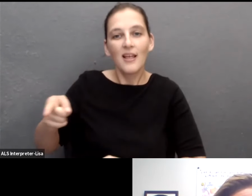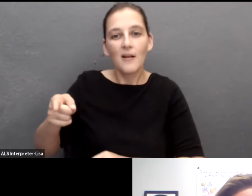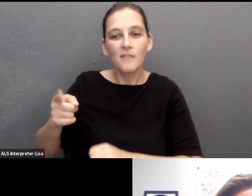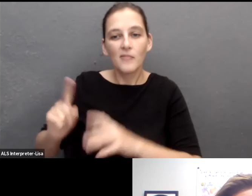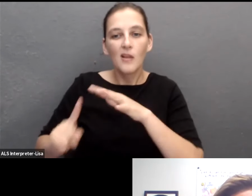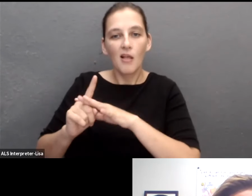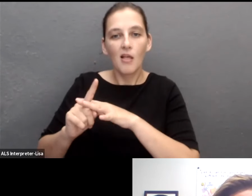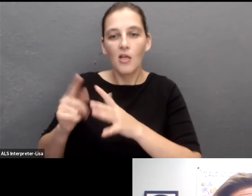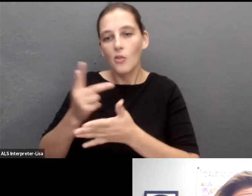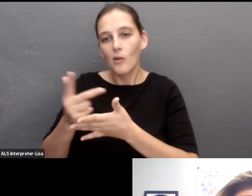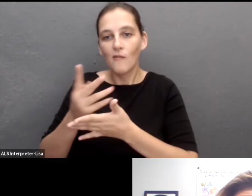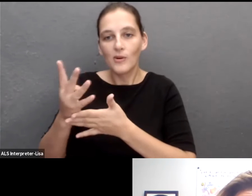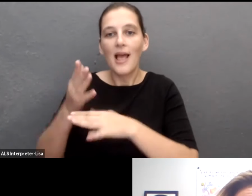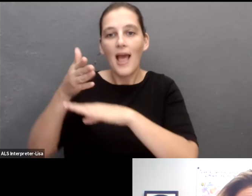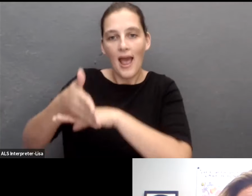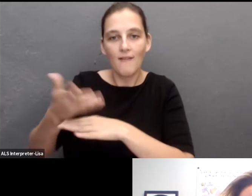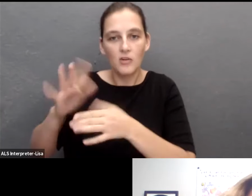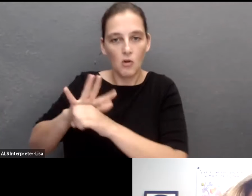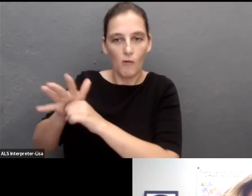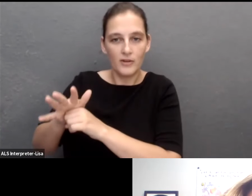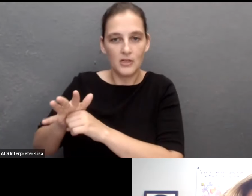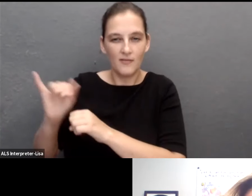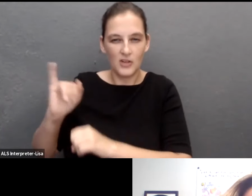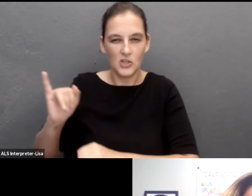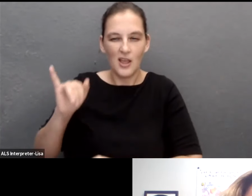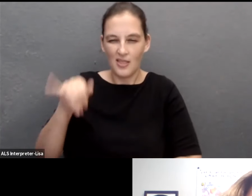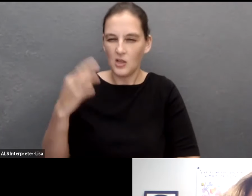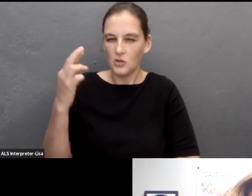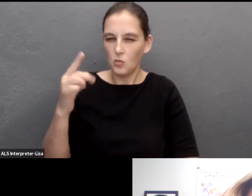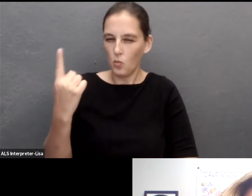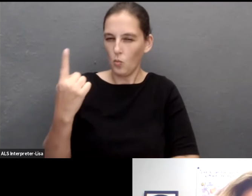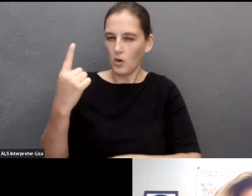COVID infection. So that's the only time we use it in medicine, otherwise it's almost